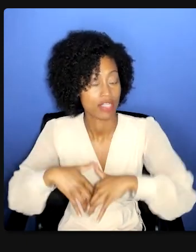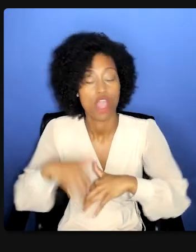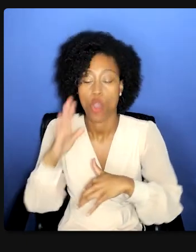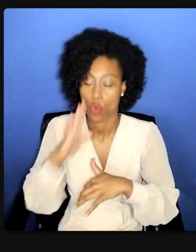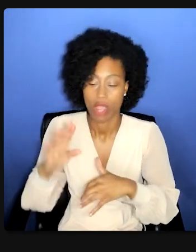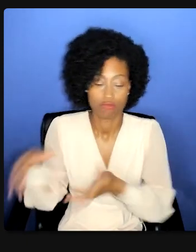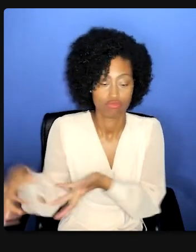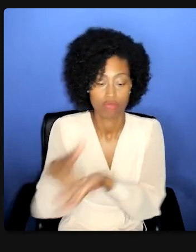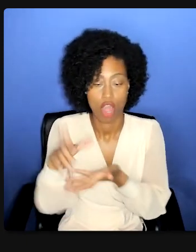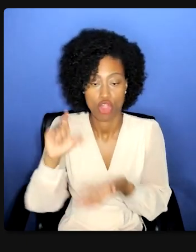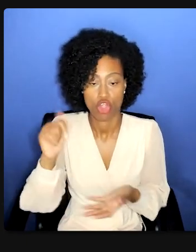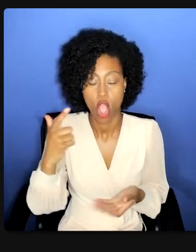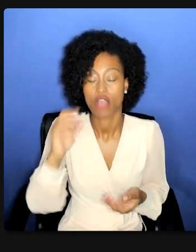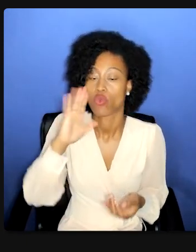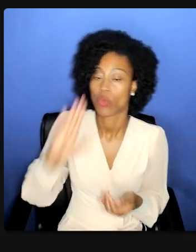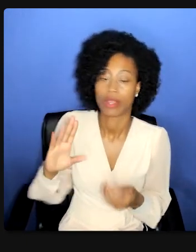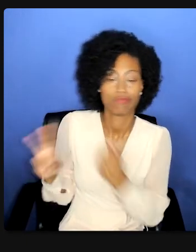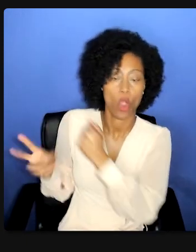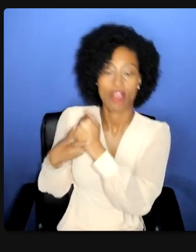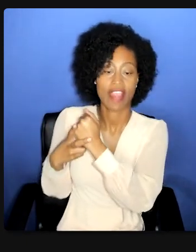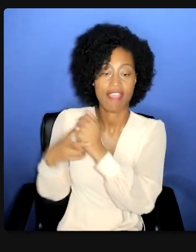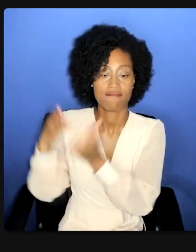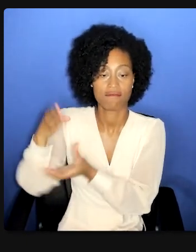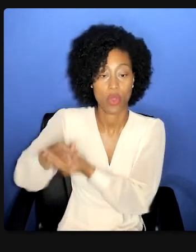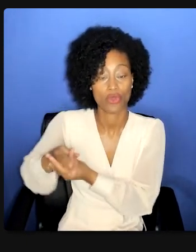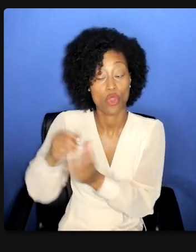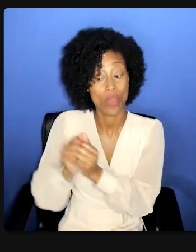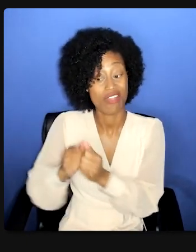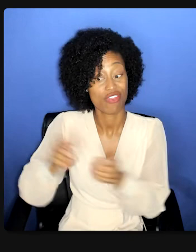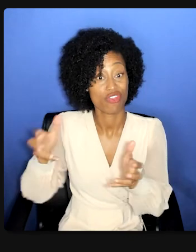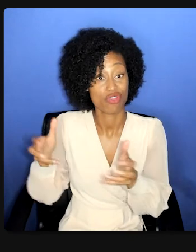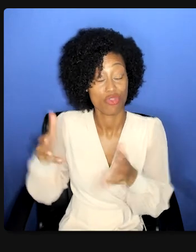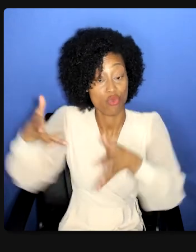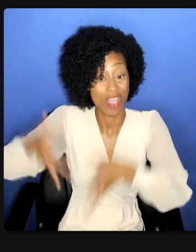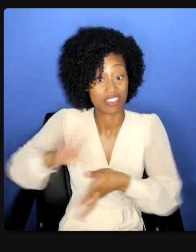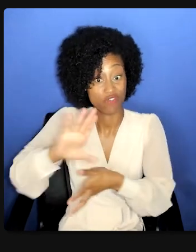and we'll put it in the archived logs folder along with the rest of your logs.